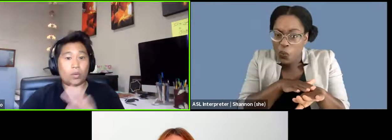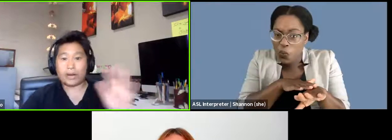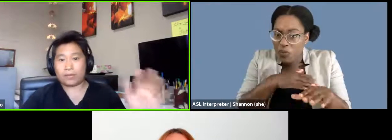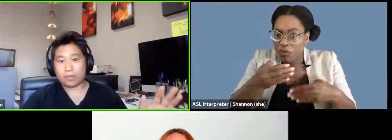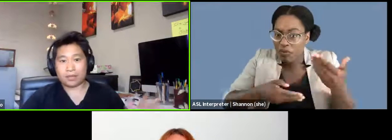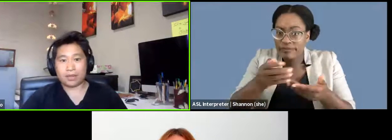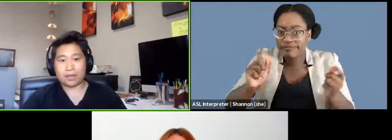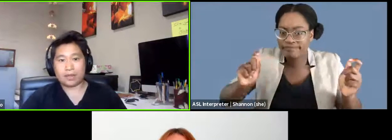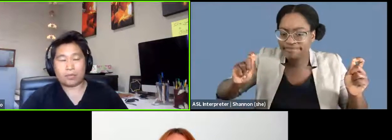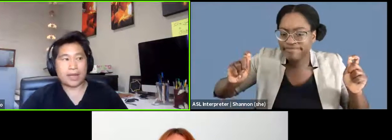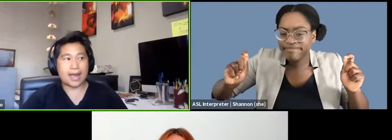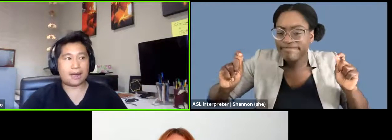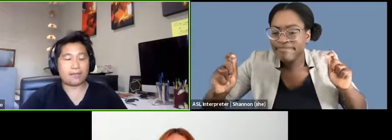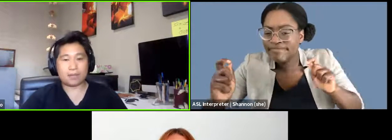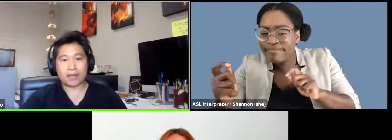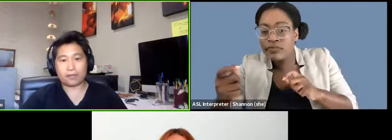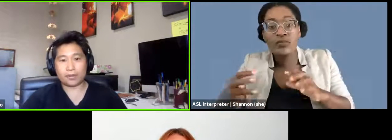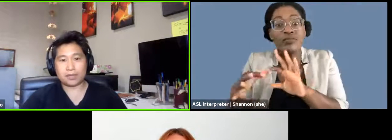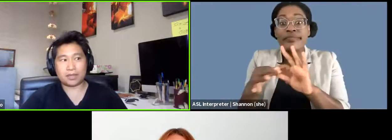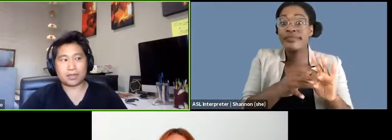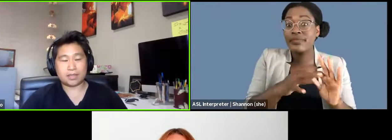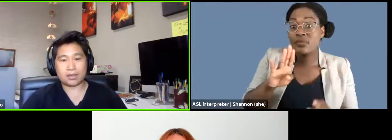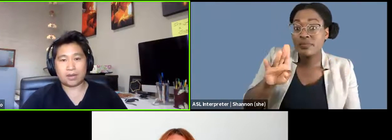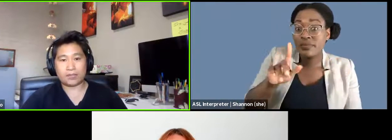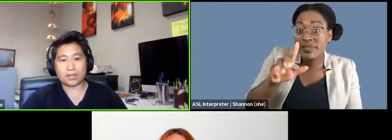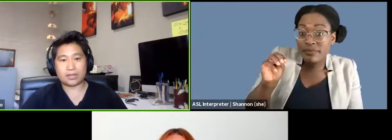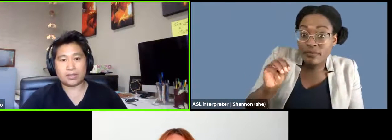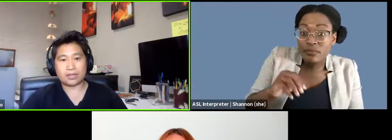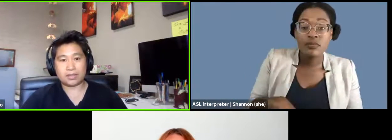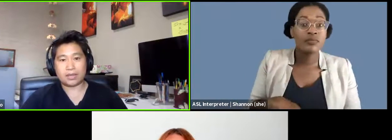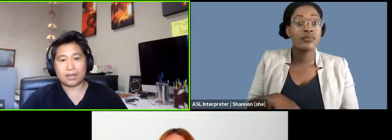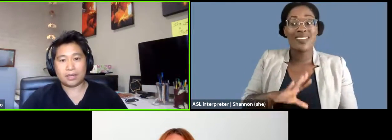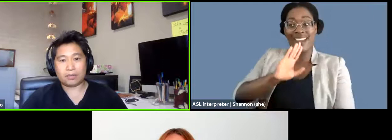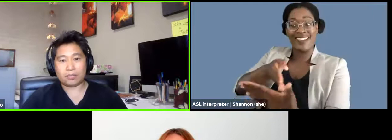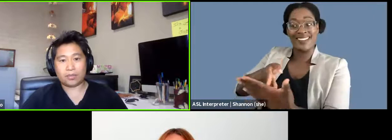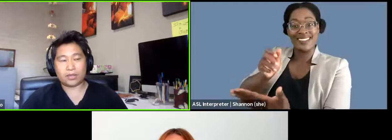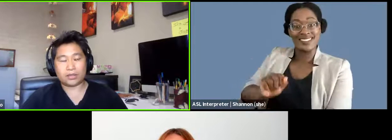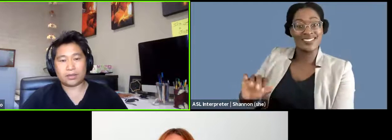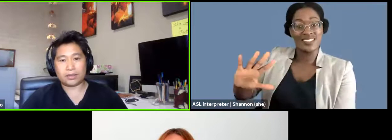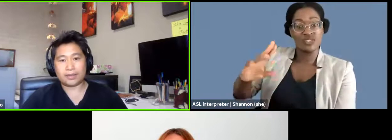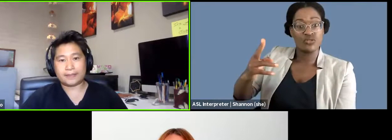whatever it is that we have the platform to continue conversations internally.